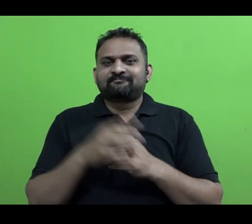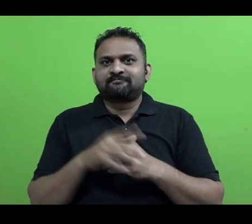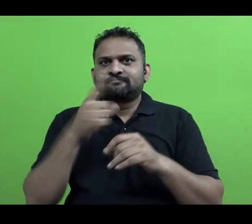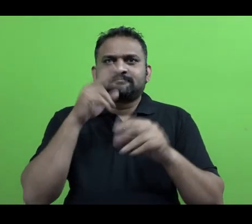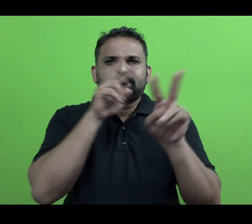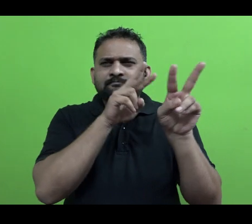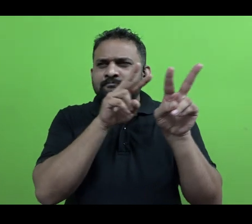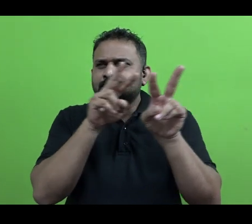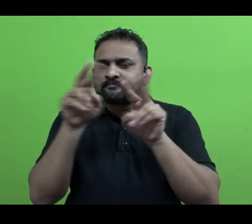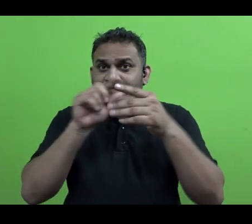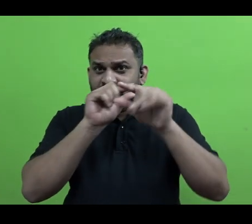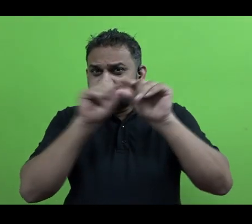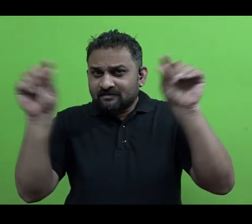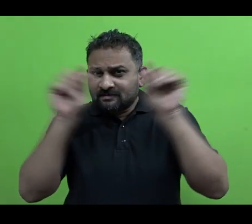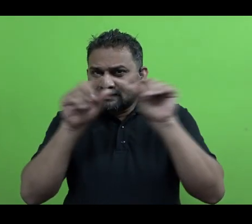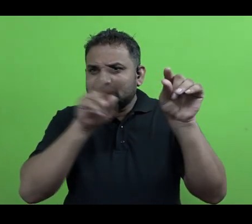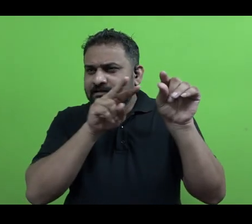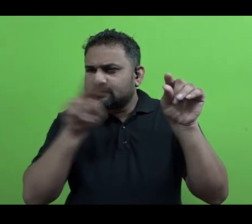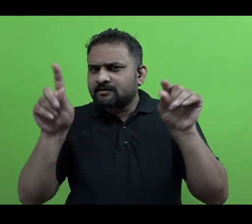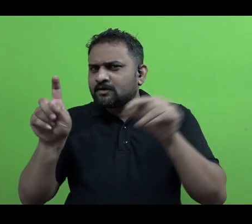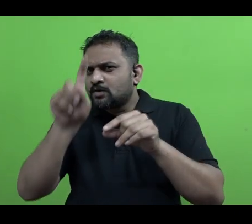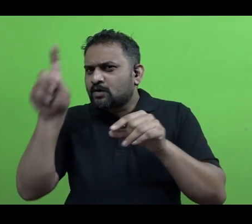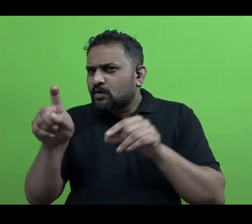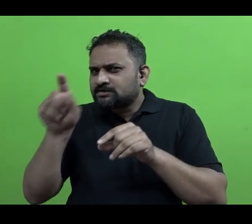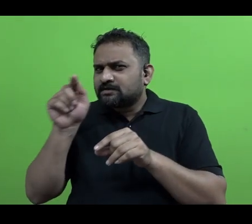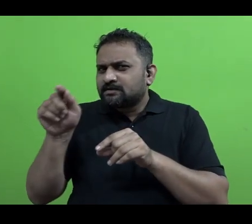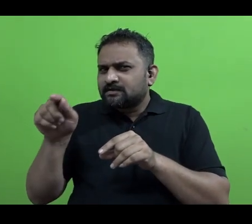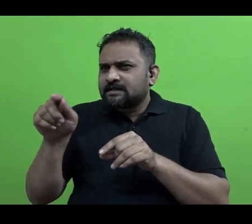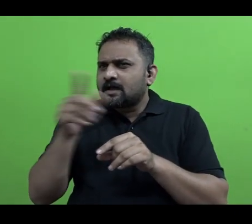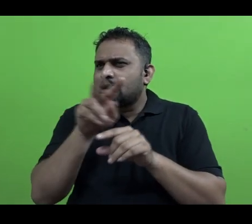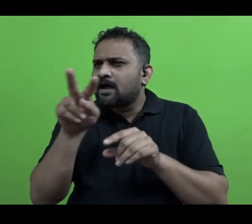Right, we look for the sentence with the question mark.